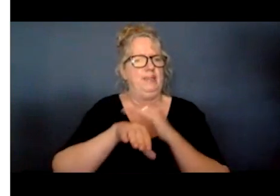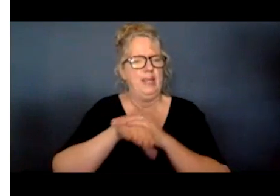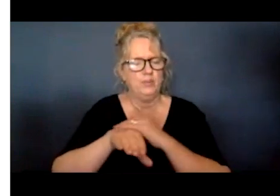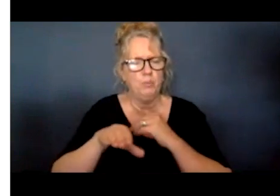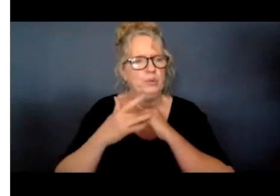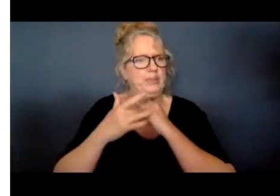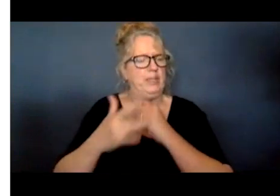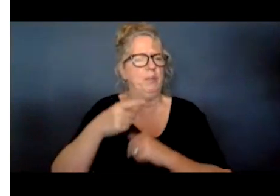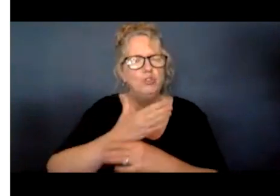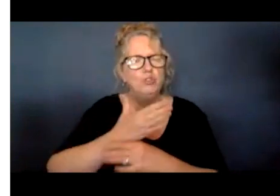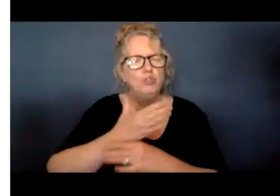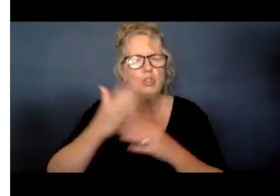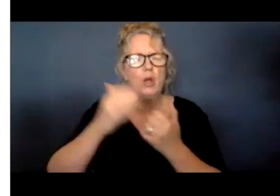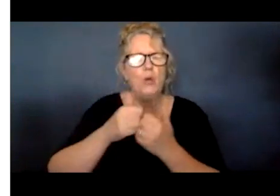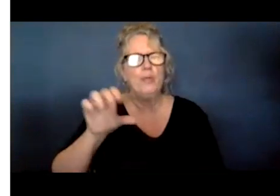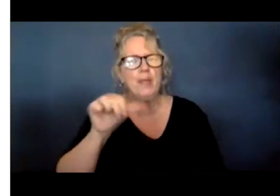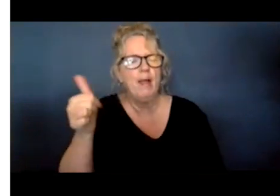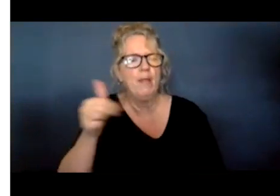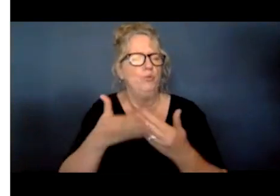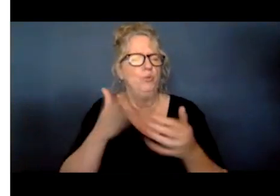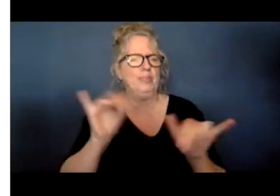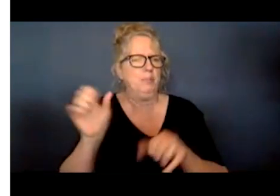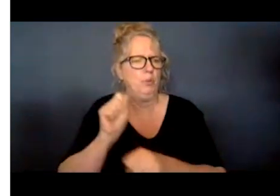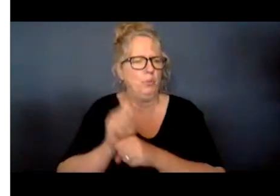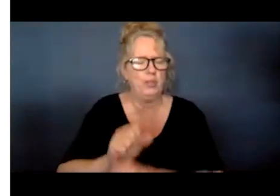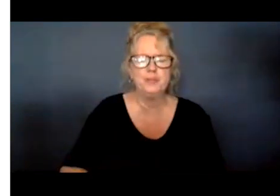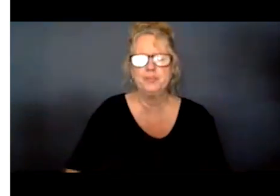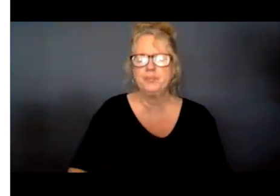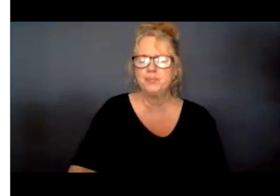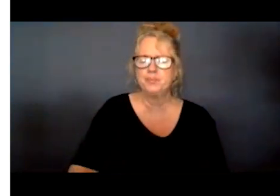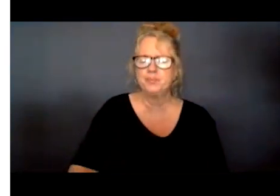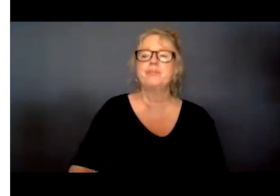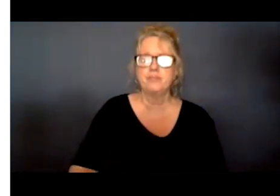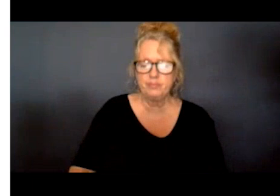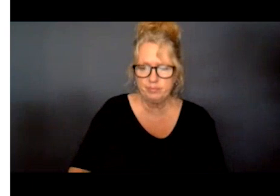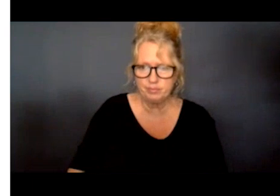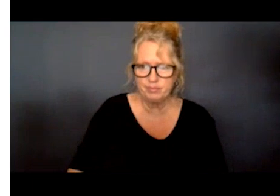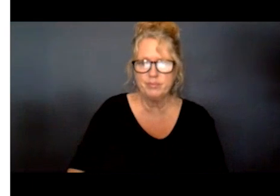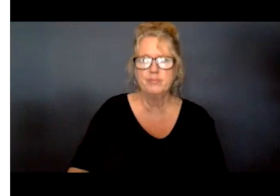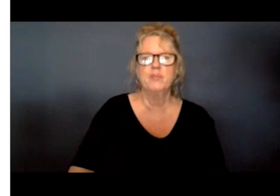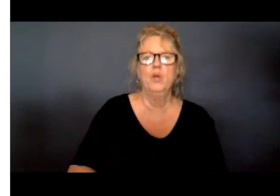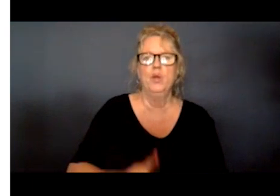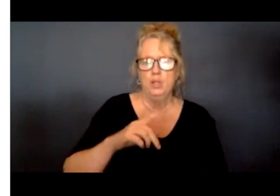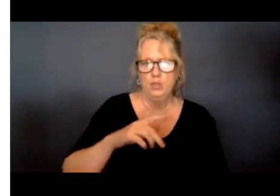would share with others doing similar work? [Dr. Torres] One of the biggest lessons we’ve